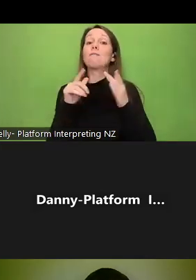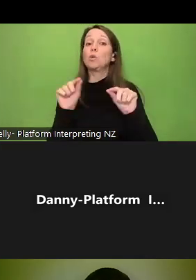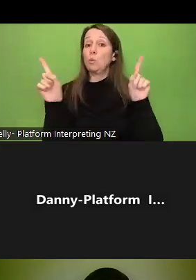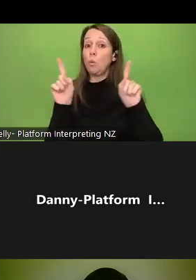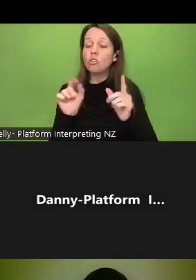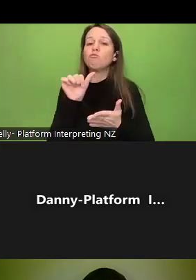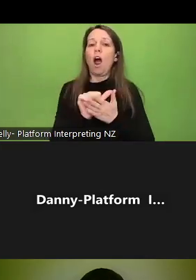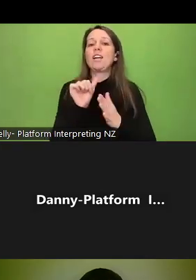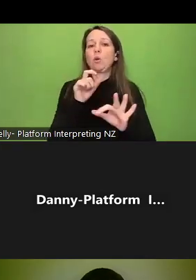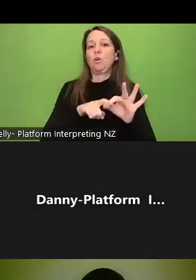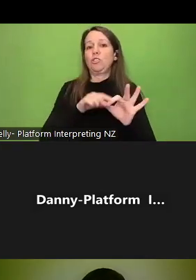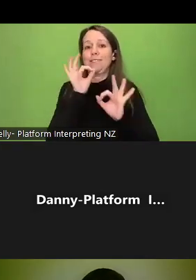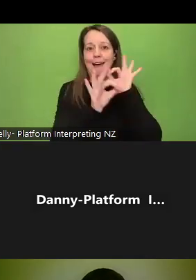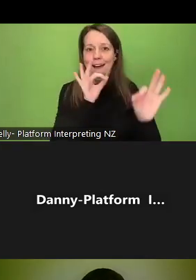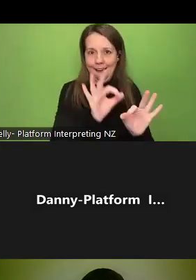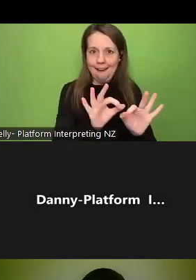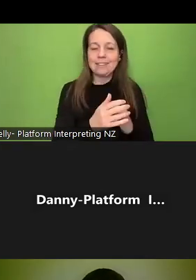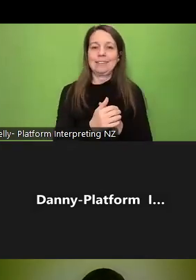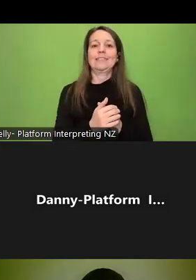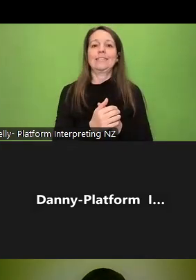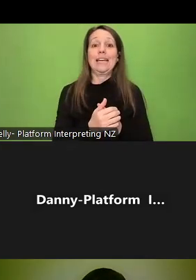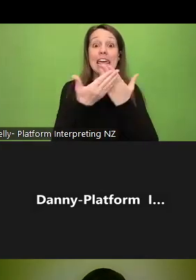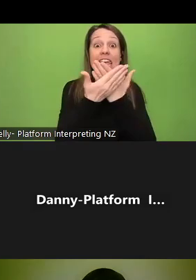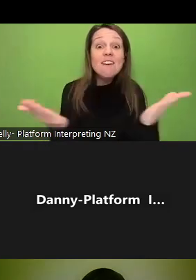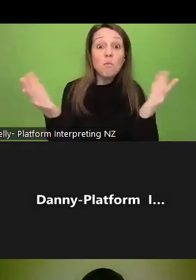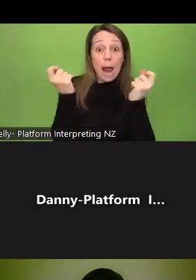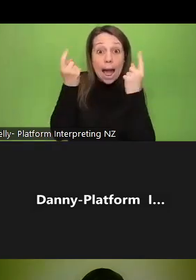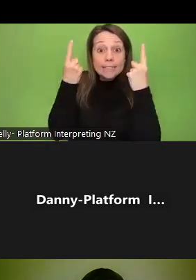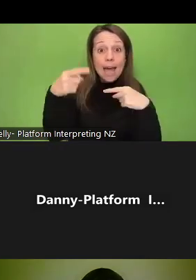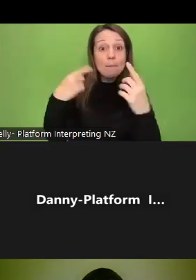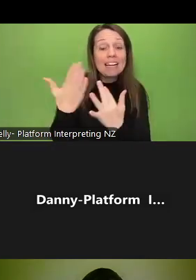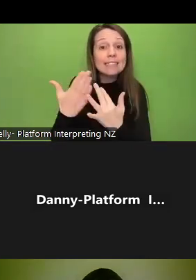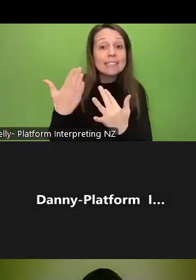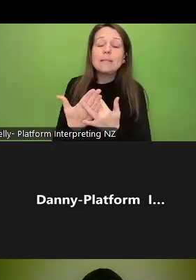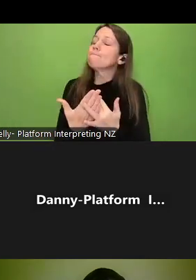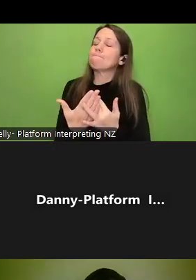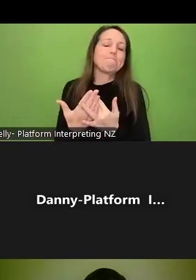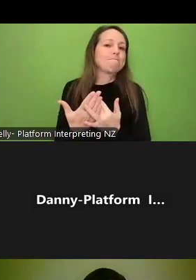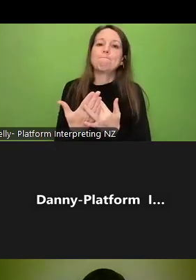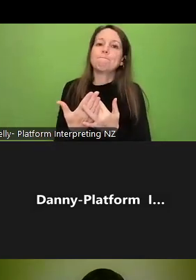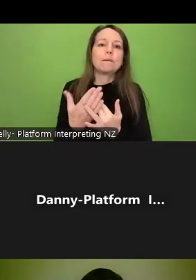Accessibility is not a universally understood concept, so finding out getting a little cheat